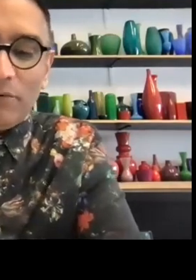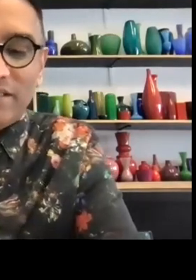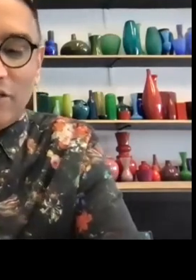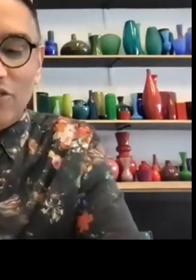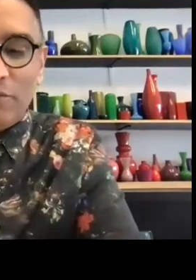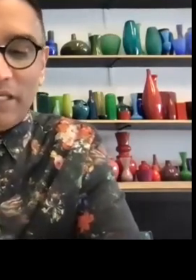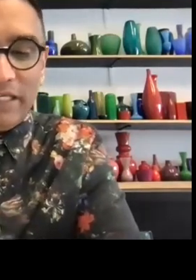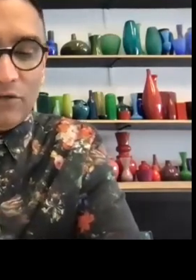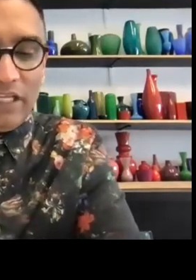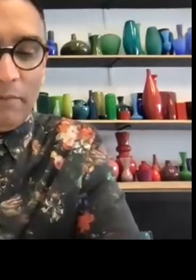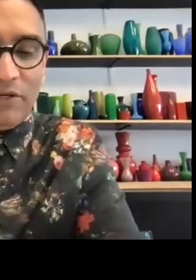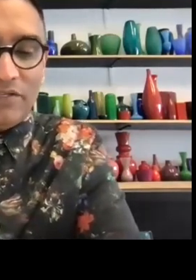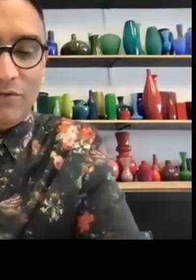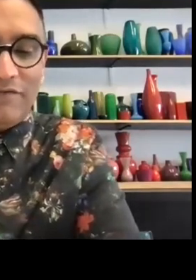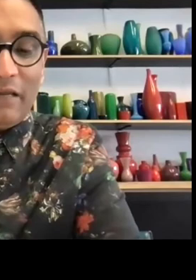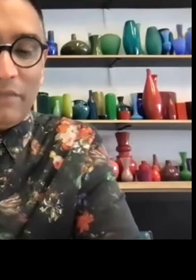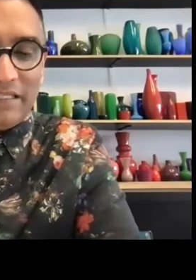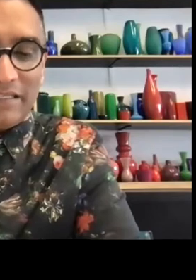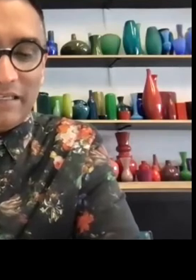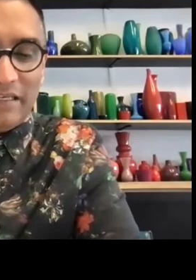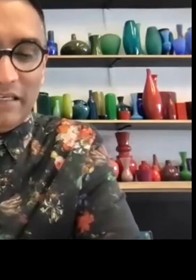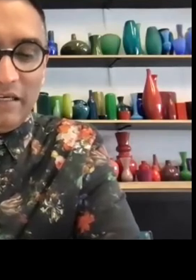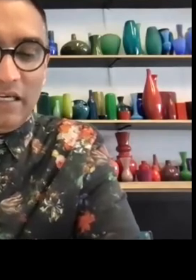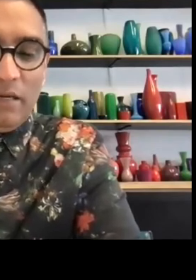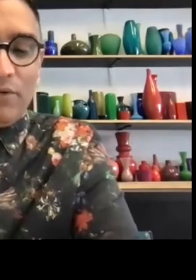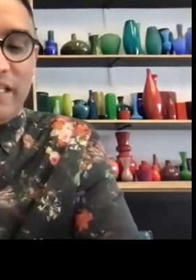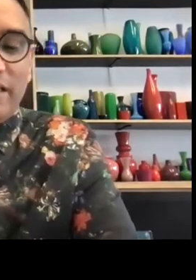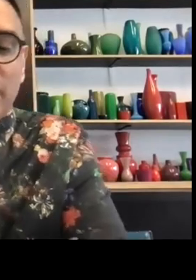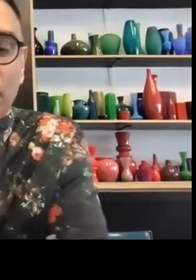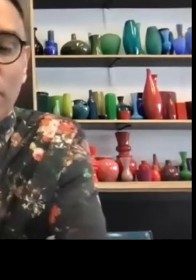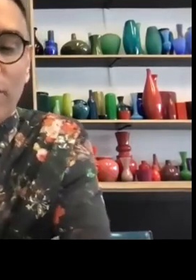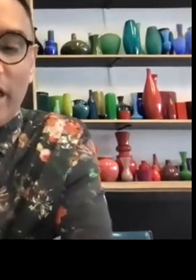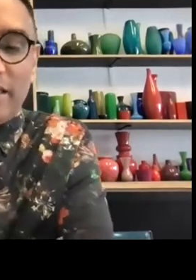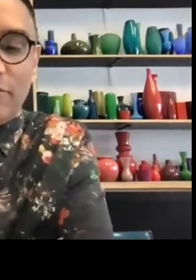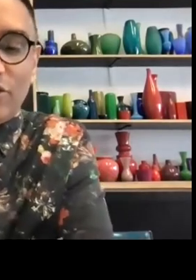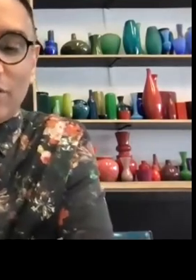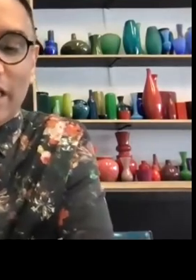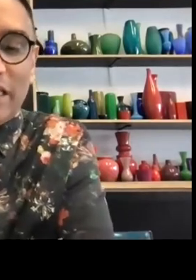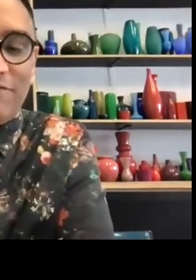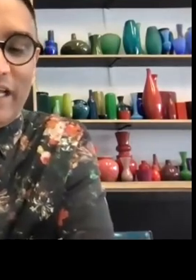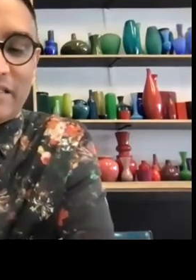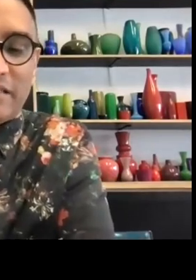socio-political and personal developments presenting appropriated original artifacts